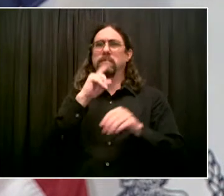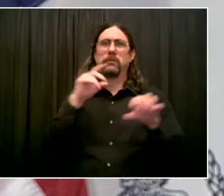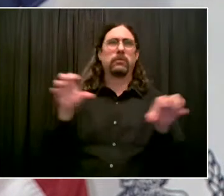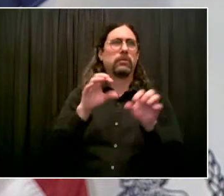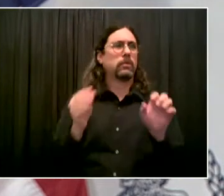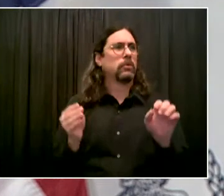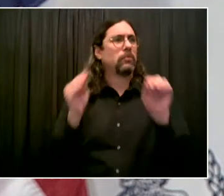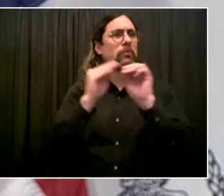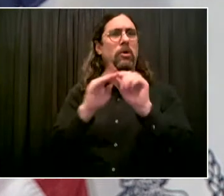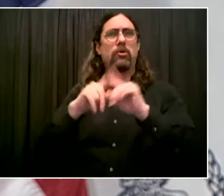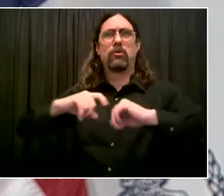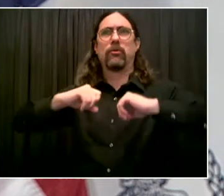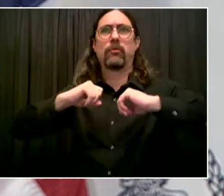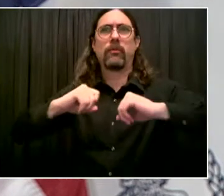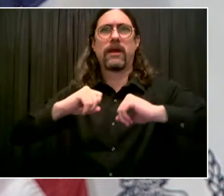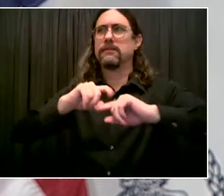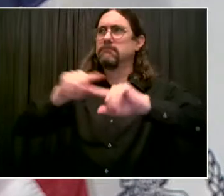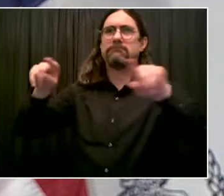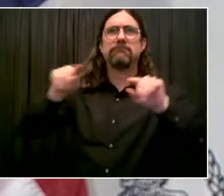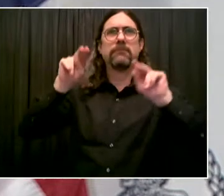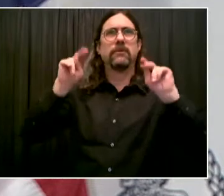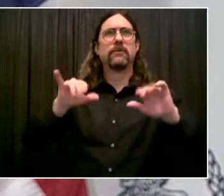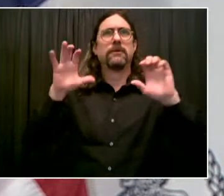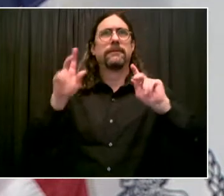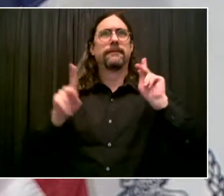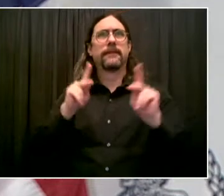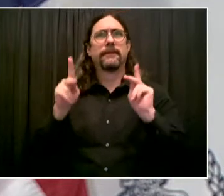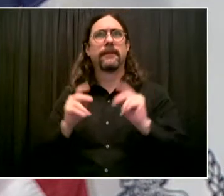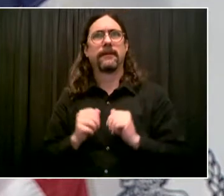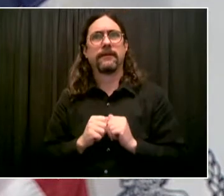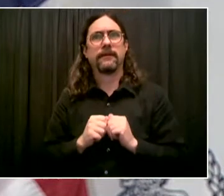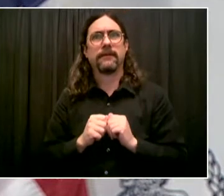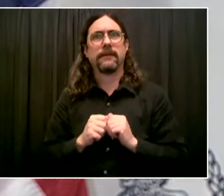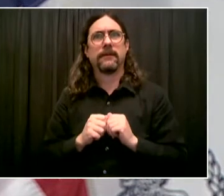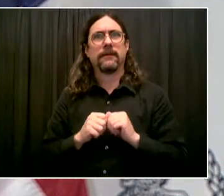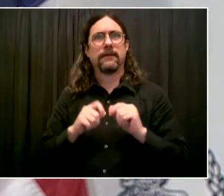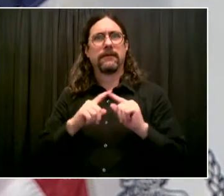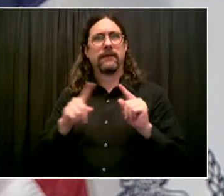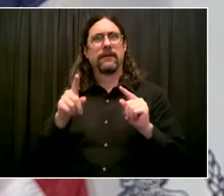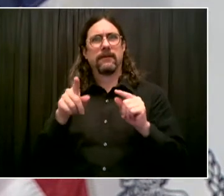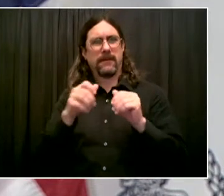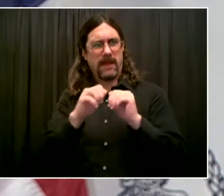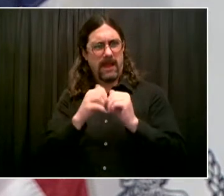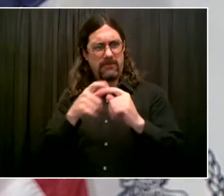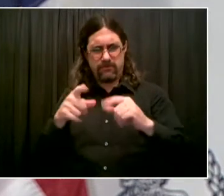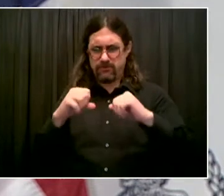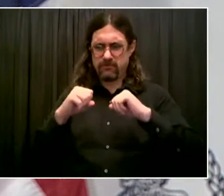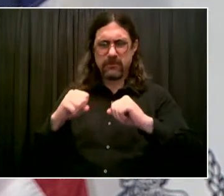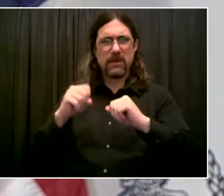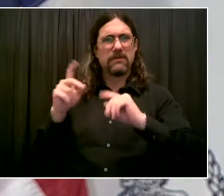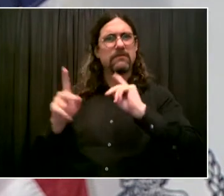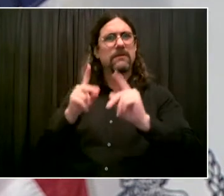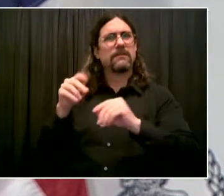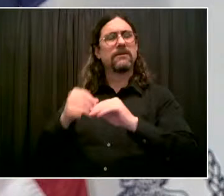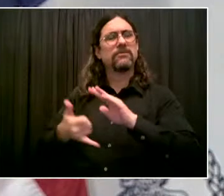IDSA Y YTEESRRDAY, EVERYTHING THE CITY IS DOING IS TO PROTECT NEW YORKERS. WHAT IS THE CITY DOINING TO O ROPTTC